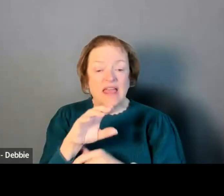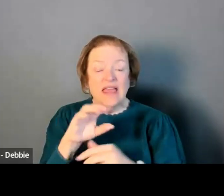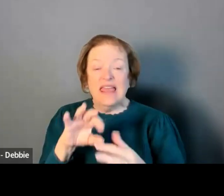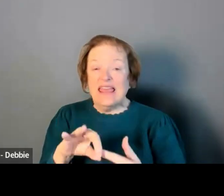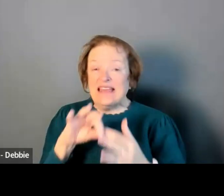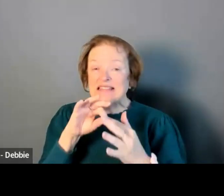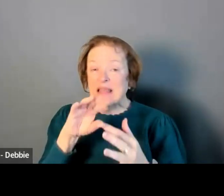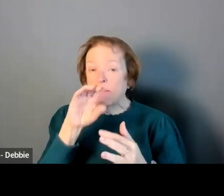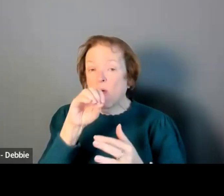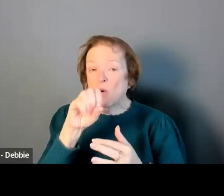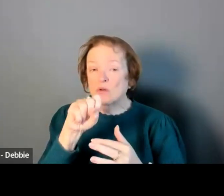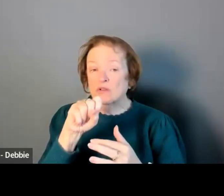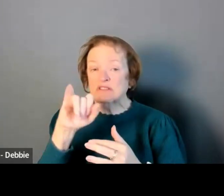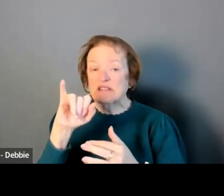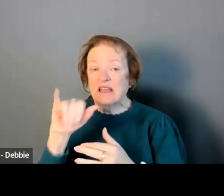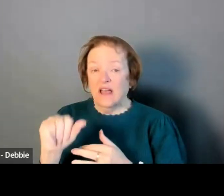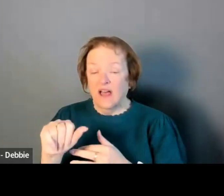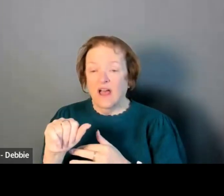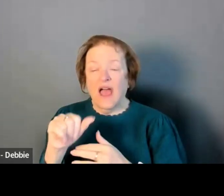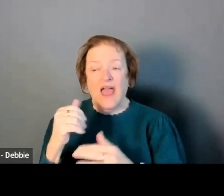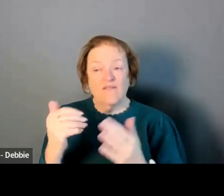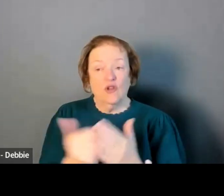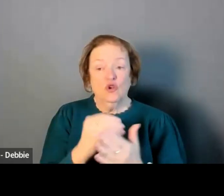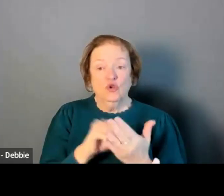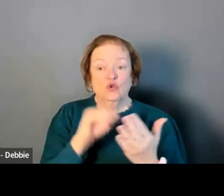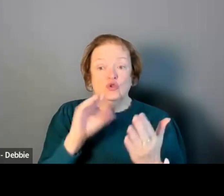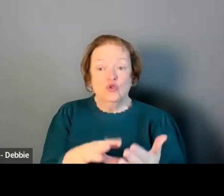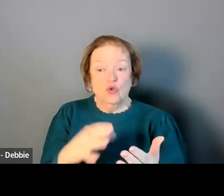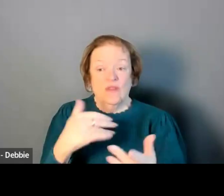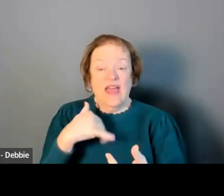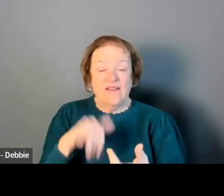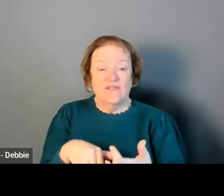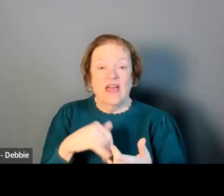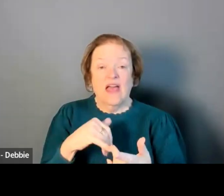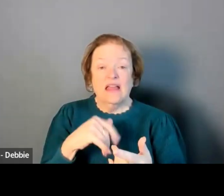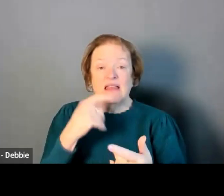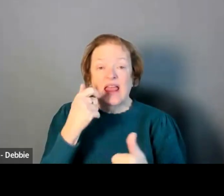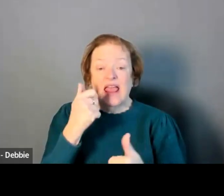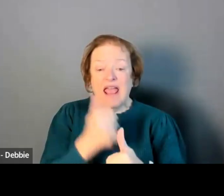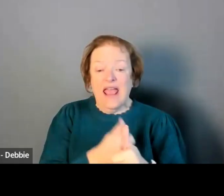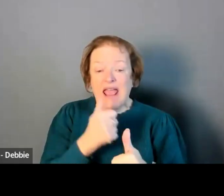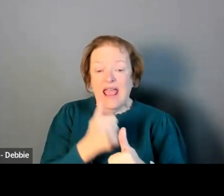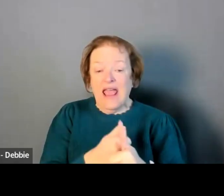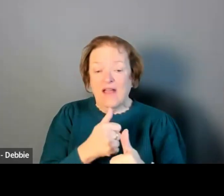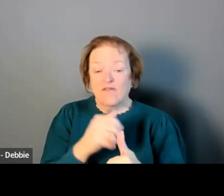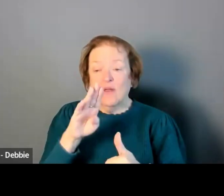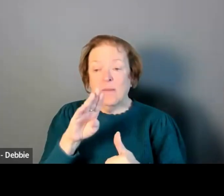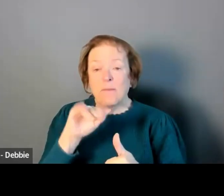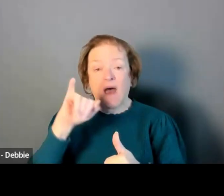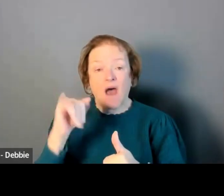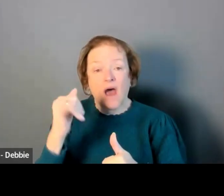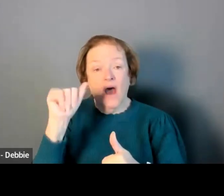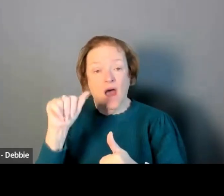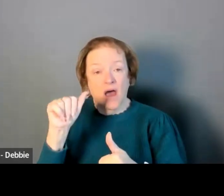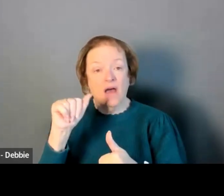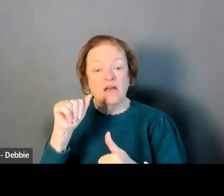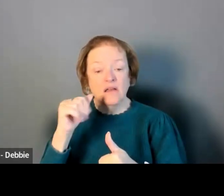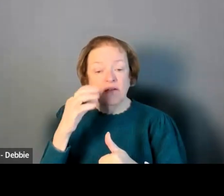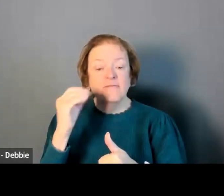so that'll be new for me in the next couple weeks. Every BAHA, I believe. And pretty much all the Phonak and Oticon hearing aids.